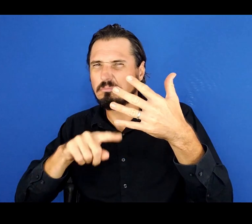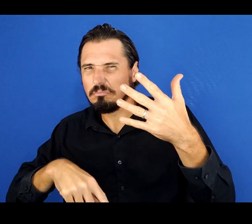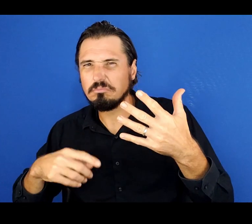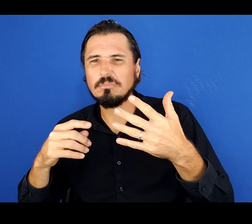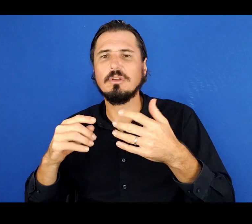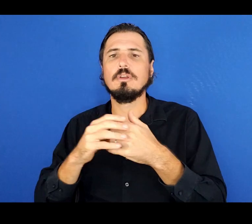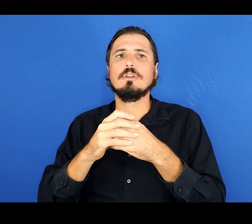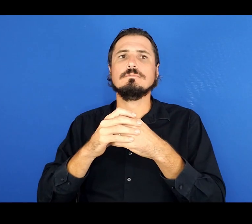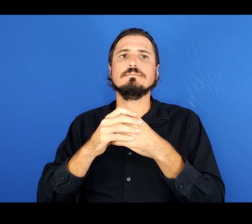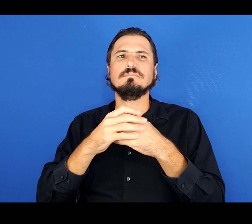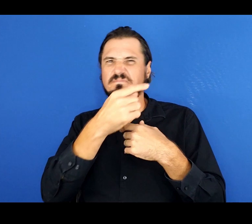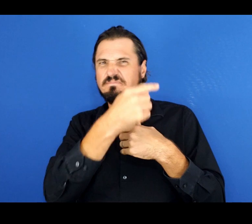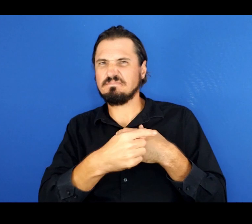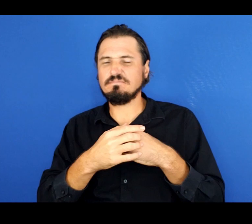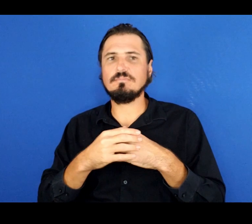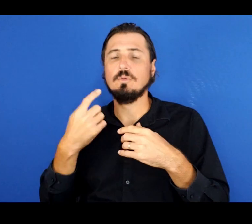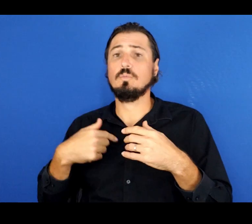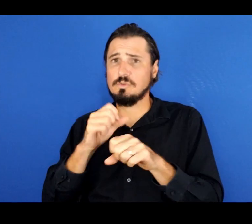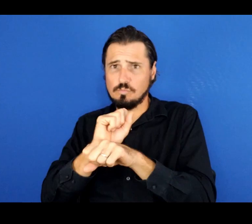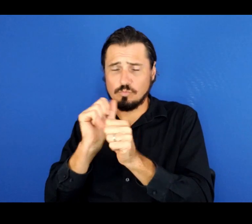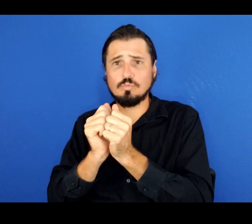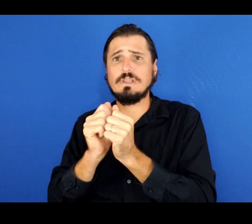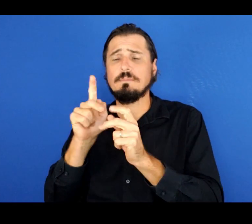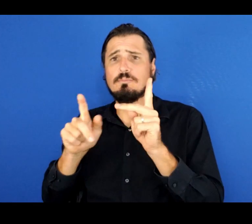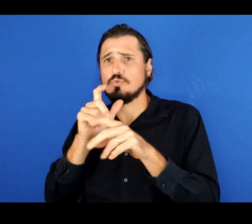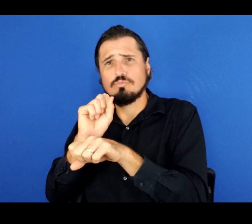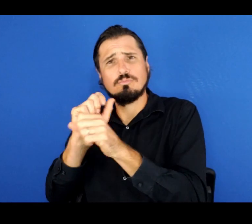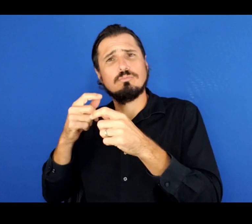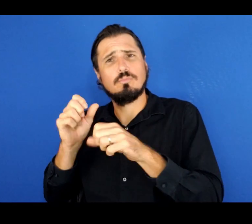residents and caregivers in smaller care homes to ensure they have access to vaccines